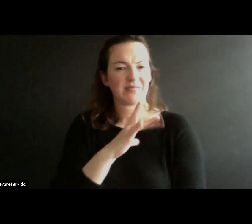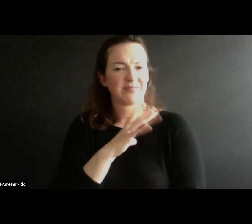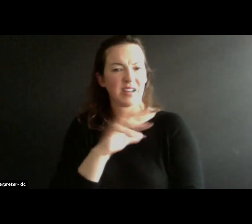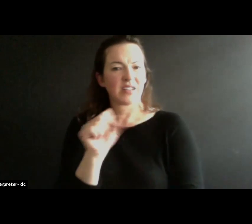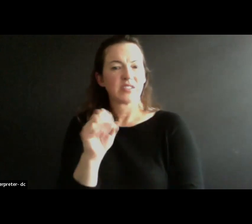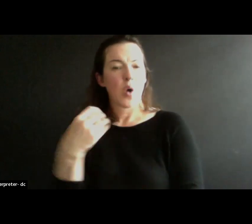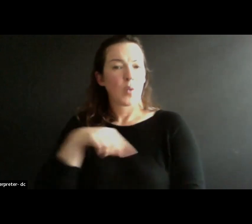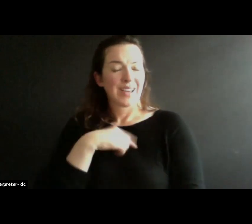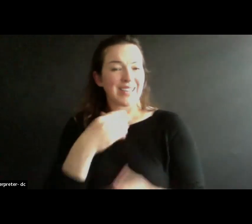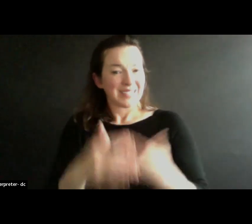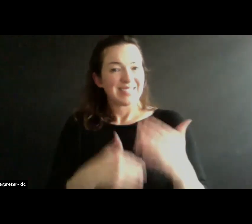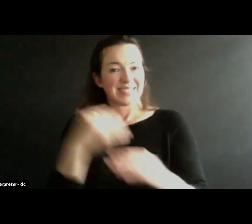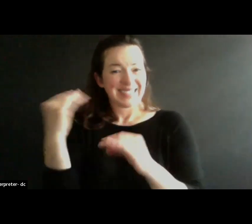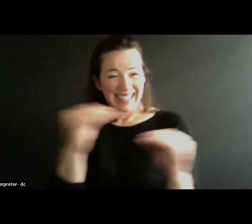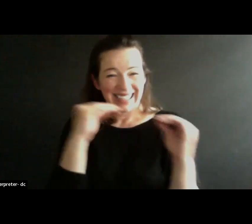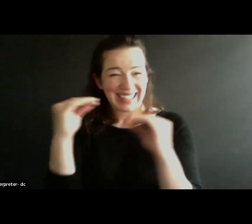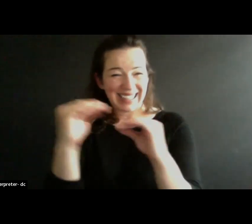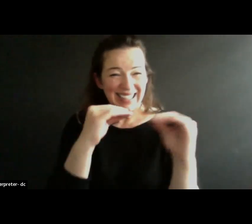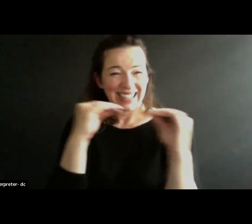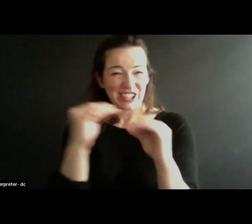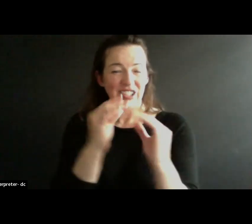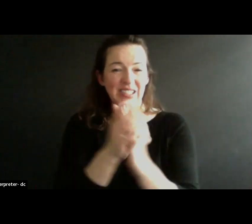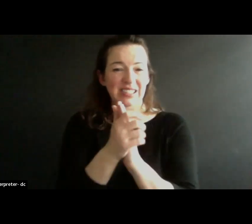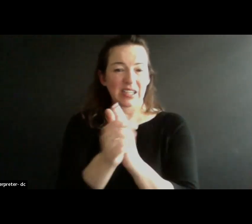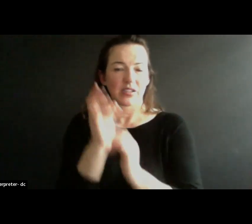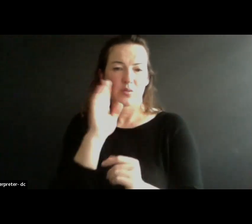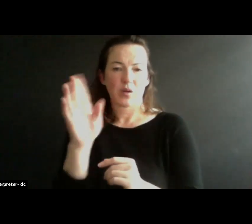progressing and teaching this digital literacy skills, this could be less and less people.